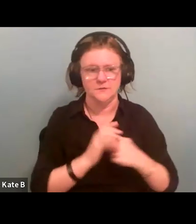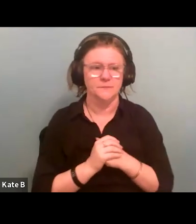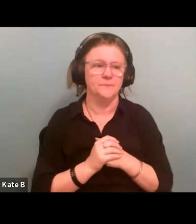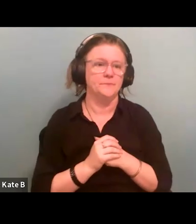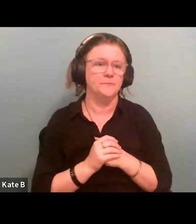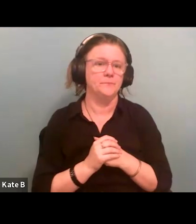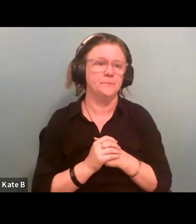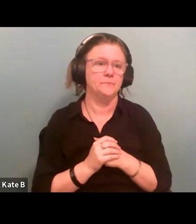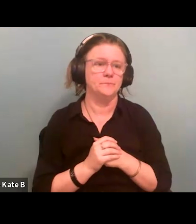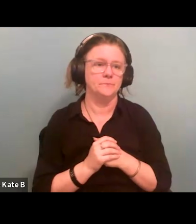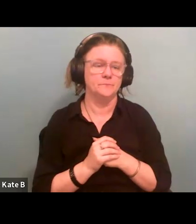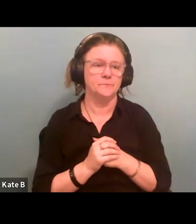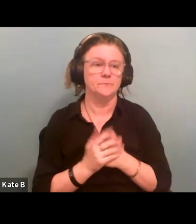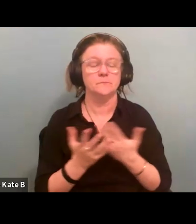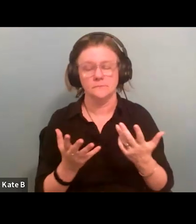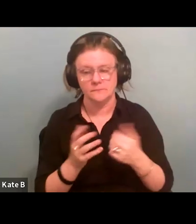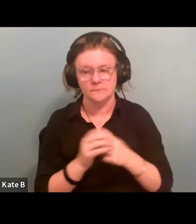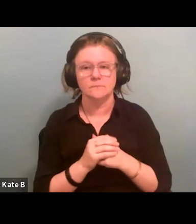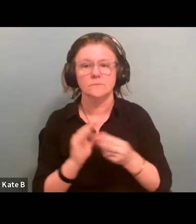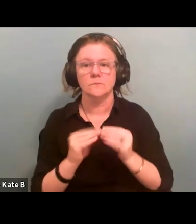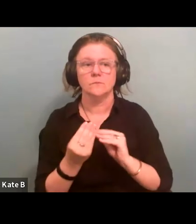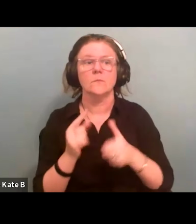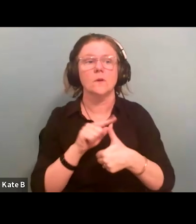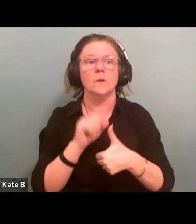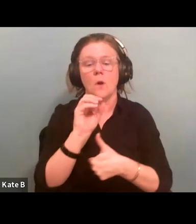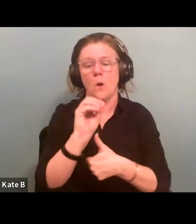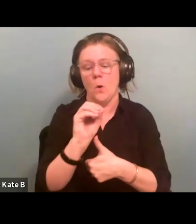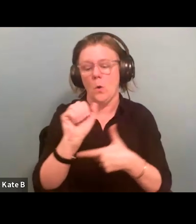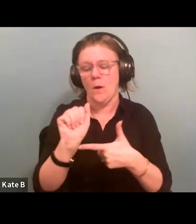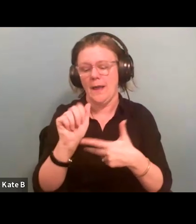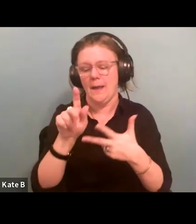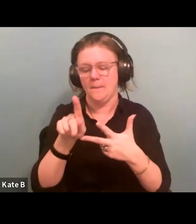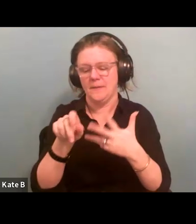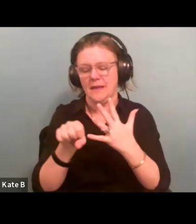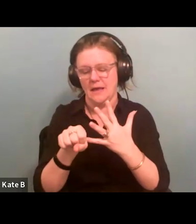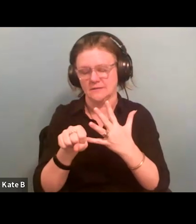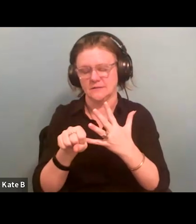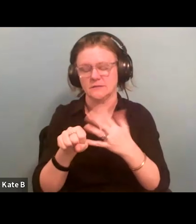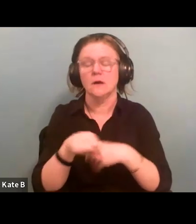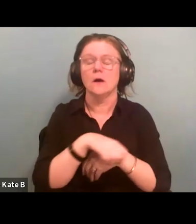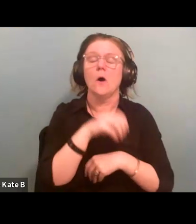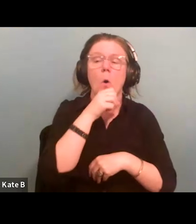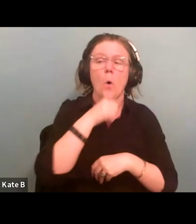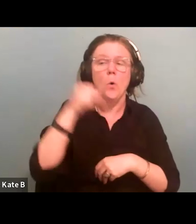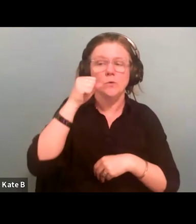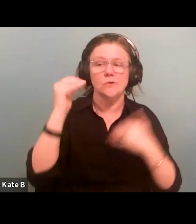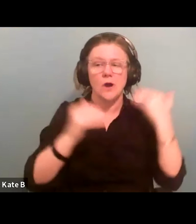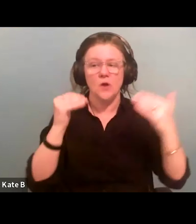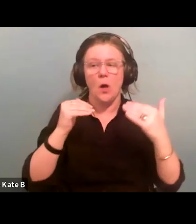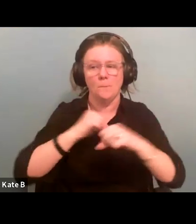So what is OAPS, Older Adult Protective Services? The Department of Aging, like I said,